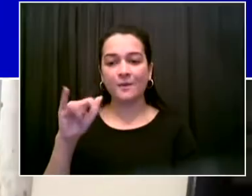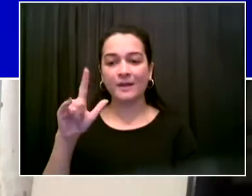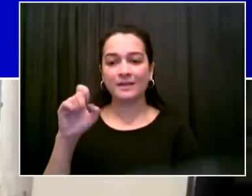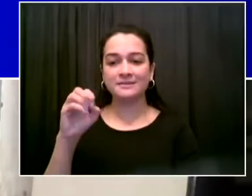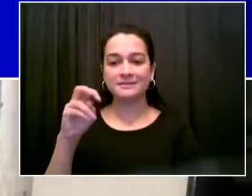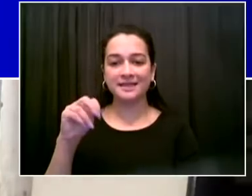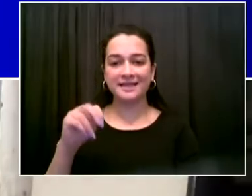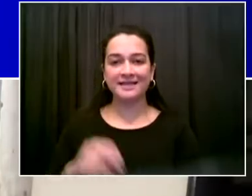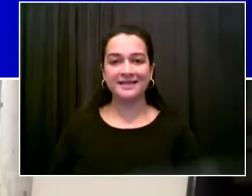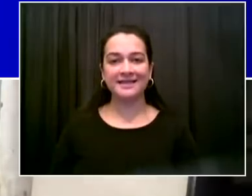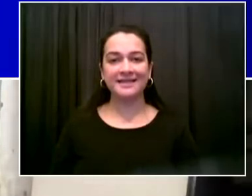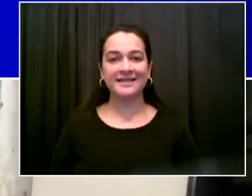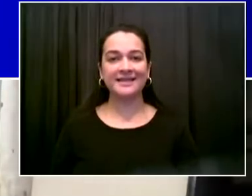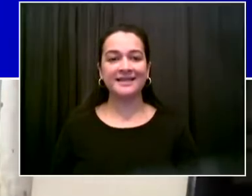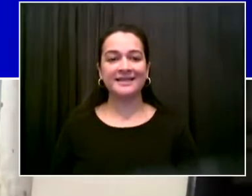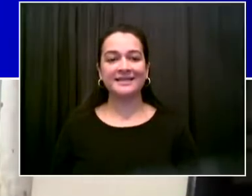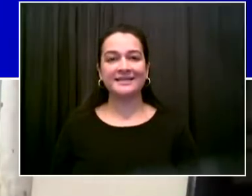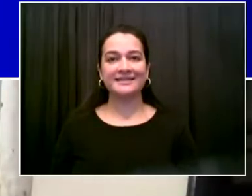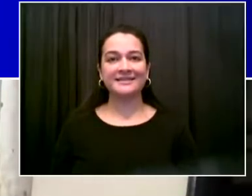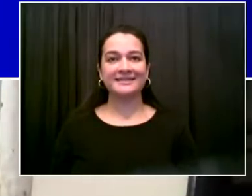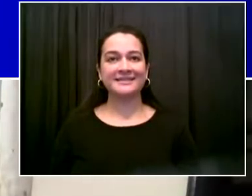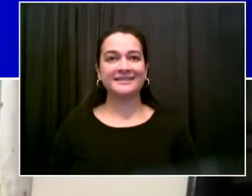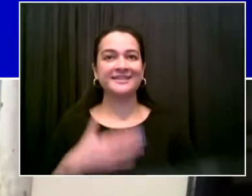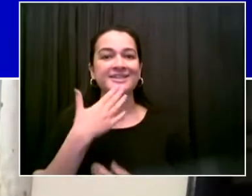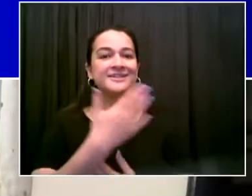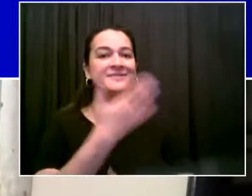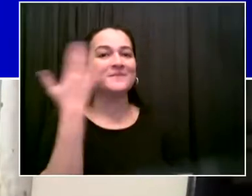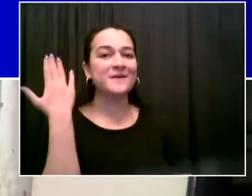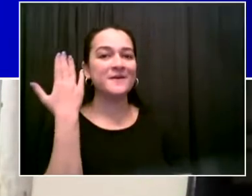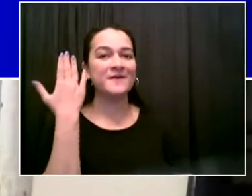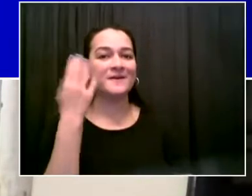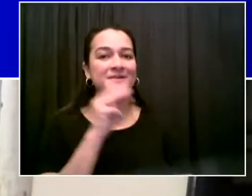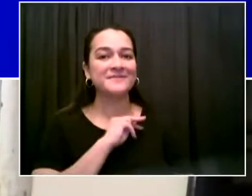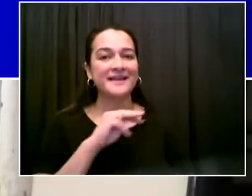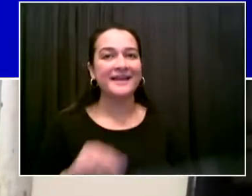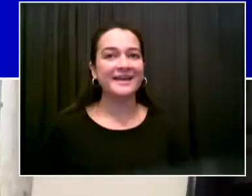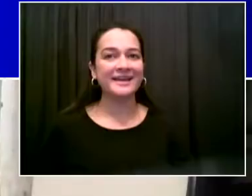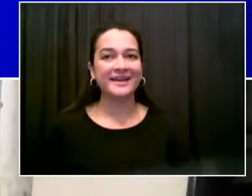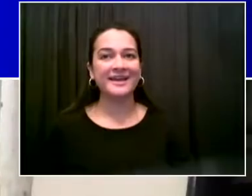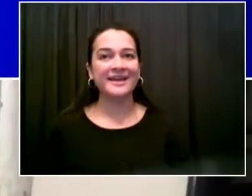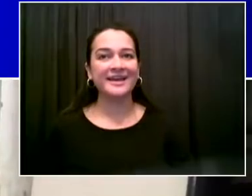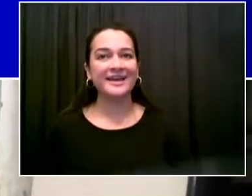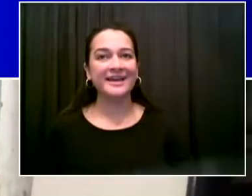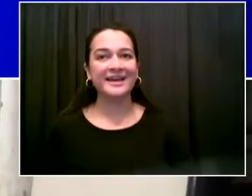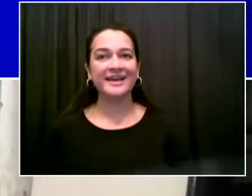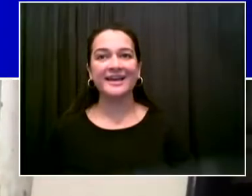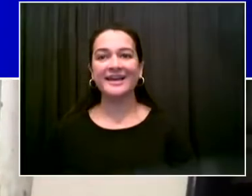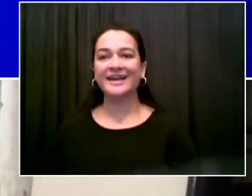COMMUNITY. I WANT YOU TO HEAR FROM MELBA WILSON. HAVE TO TELL YOU YOU REALLY LOOK GOOD IN THE